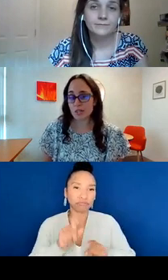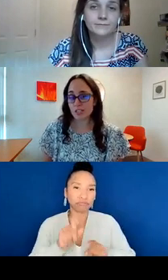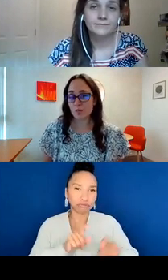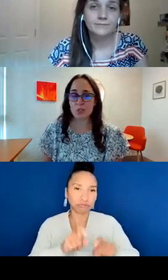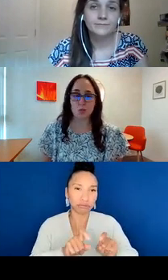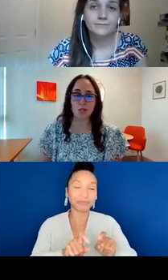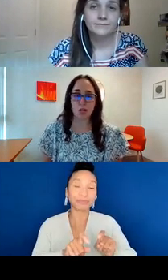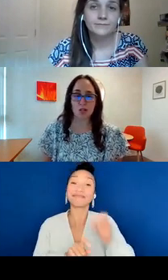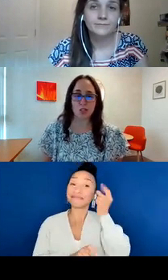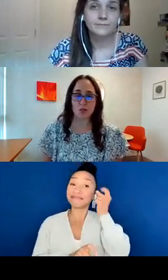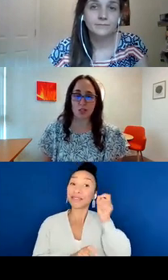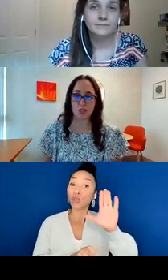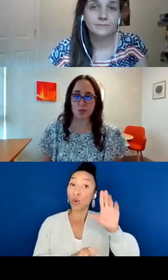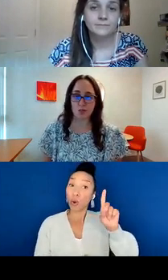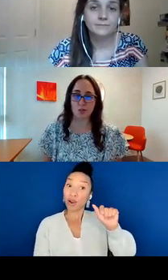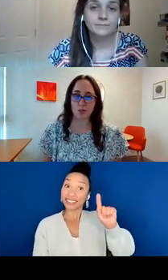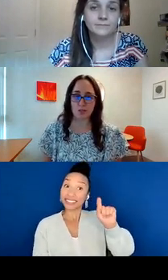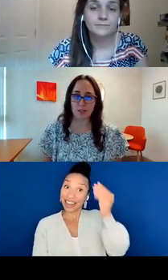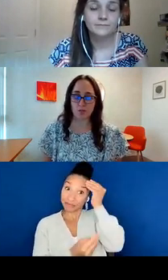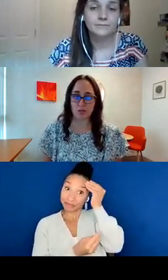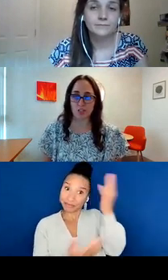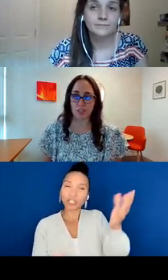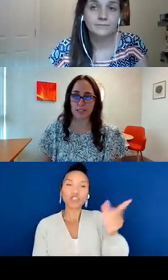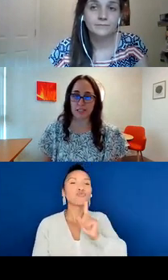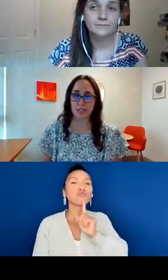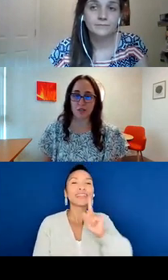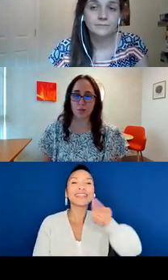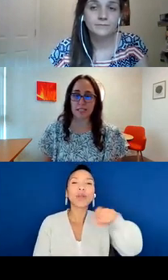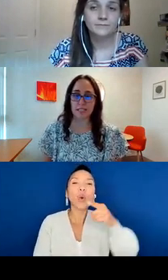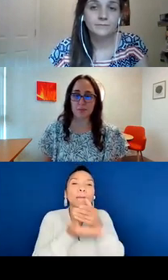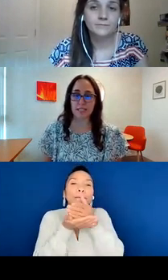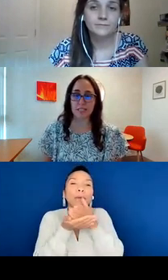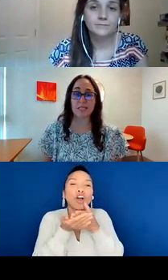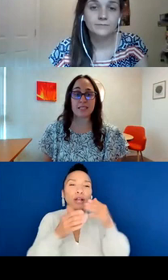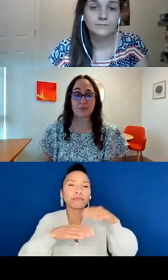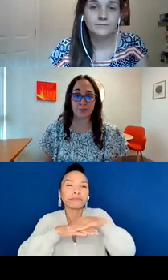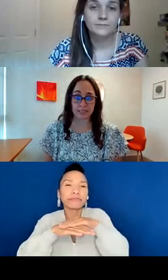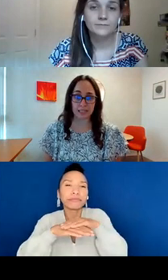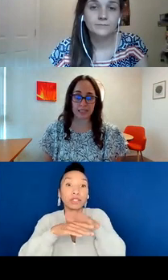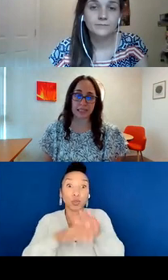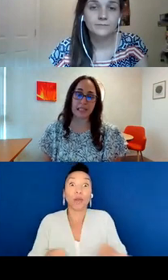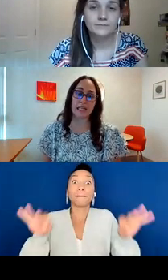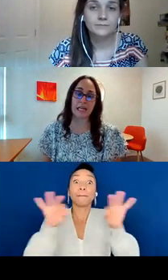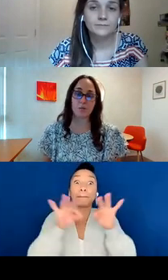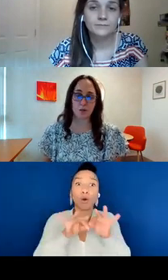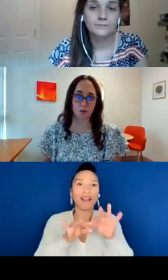of the story. So we do encourage you to use those narrative questions to really speak specifically